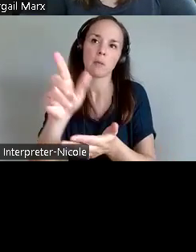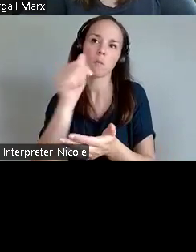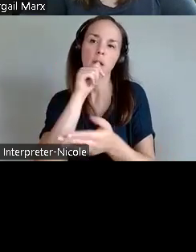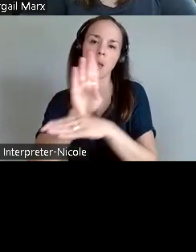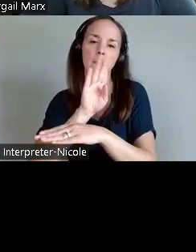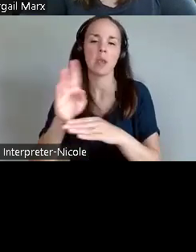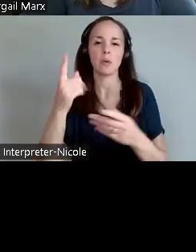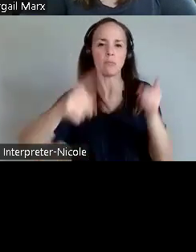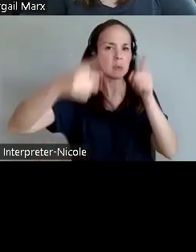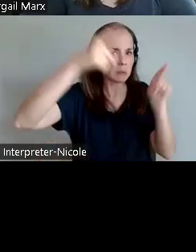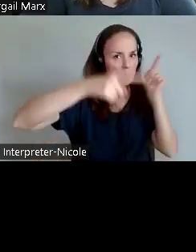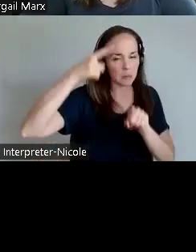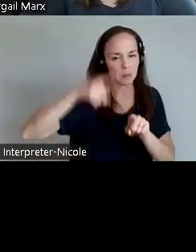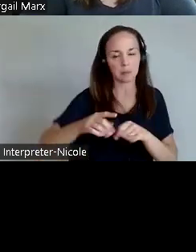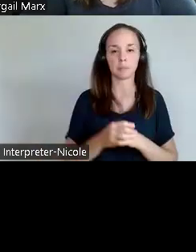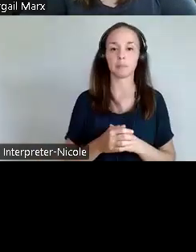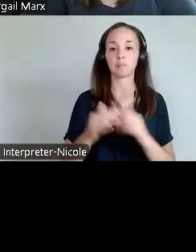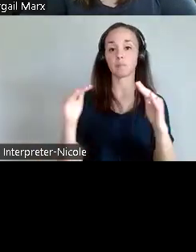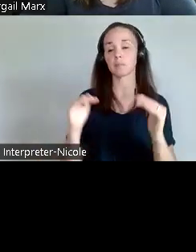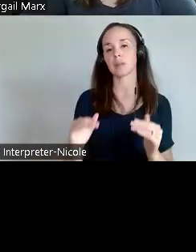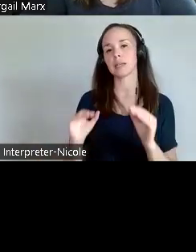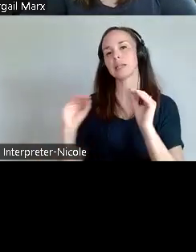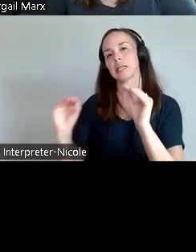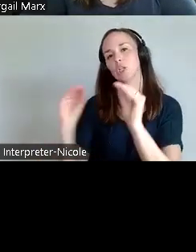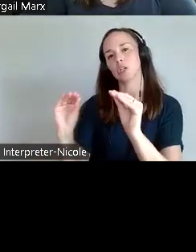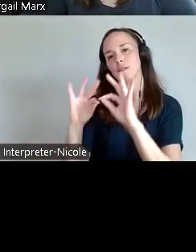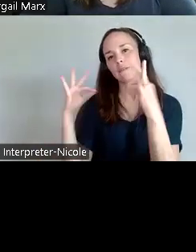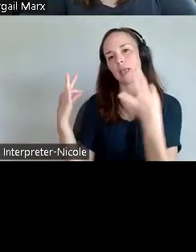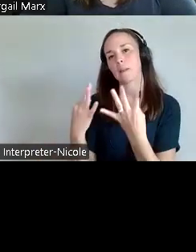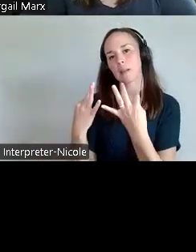or technical assistance to the family. Oftentimes in the school system we're going